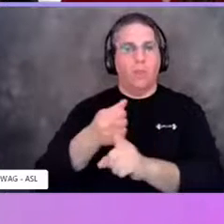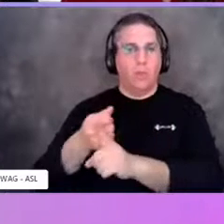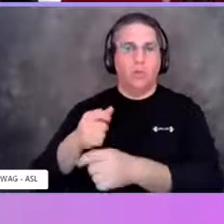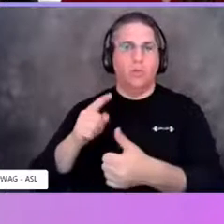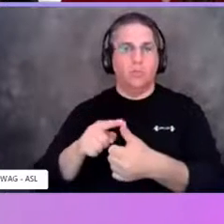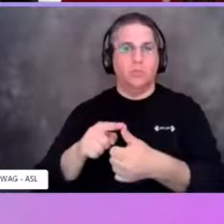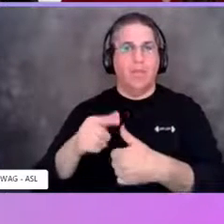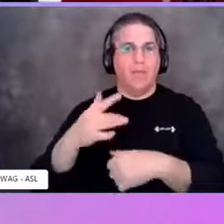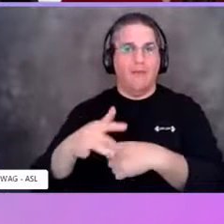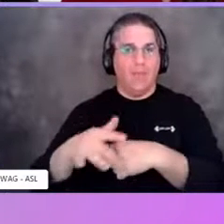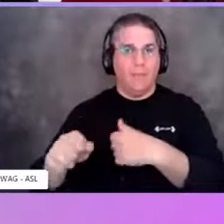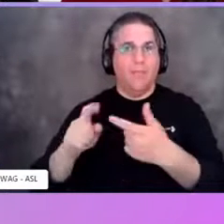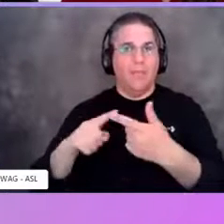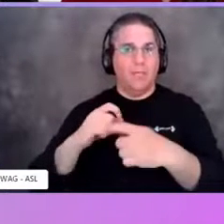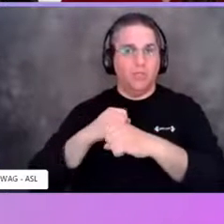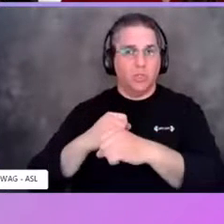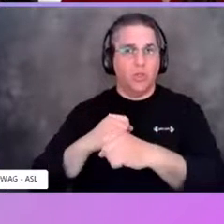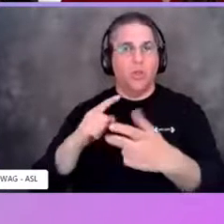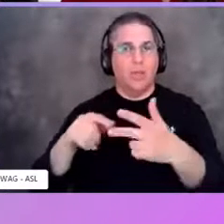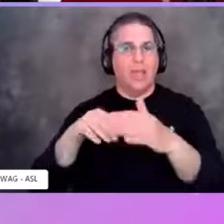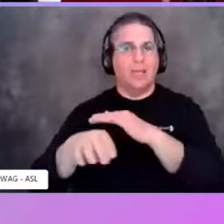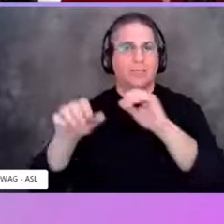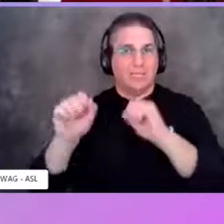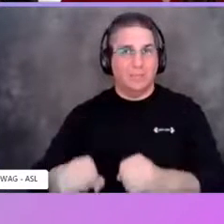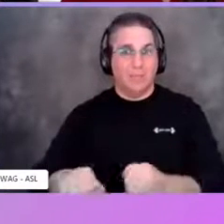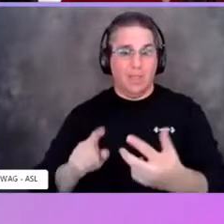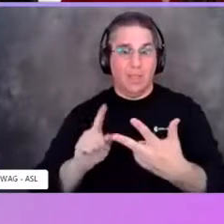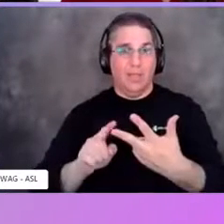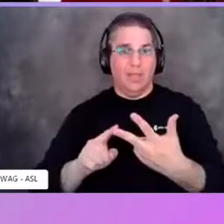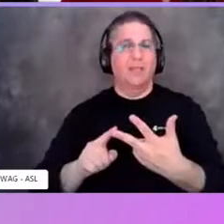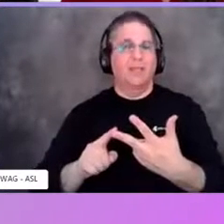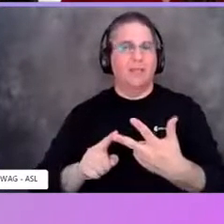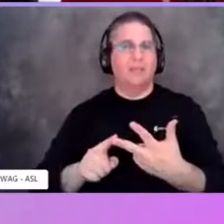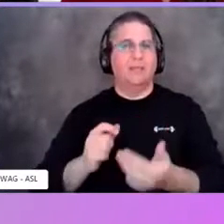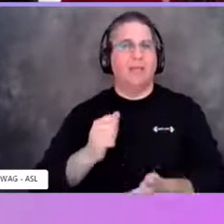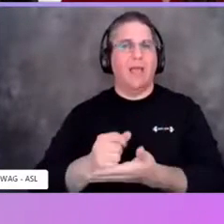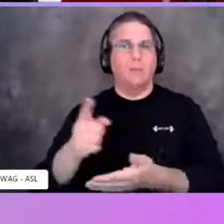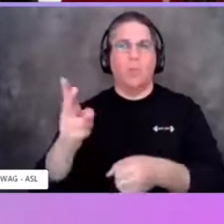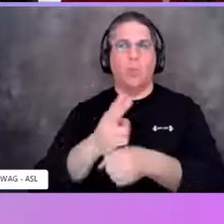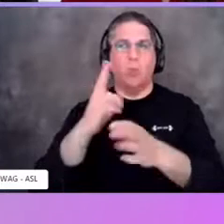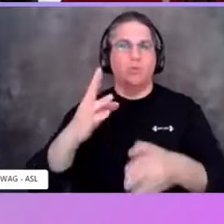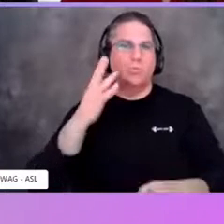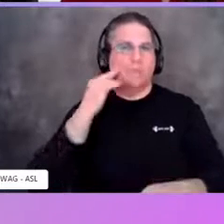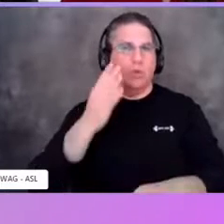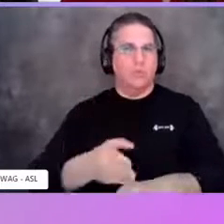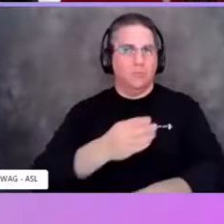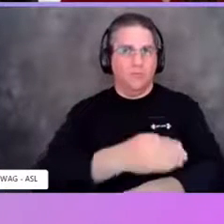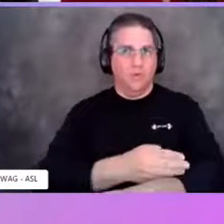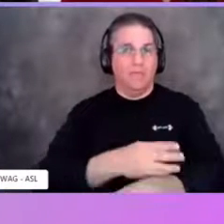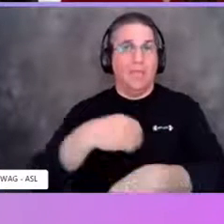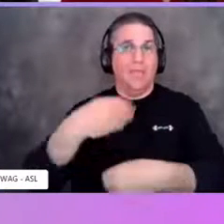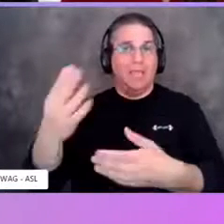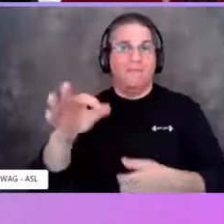leadership. It outlines 3 pillars security, availability, and now accessibility. And the